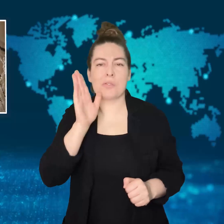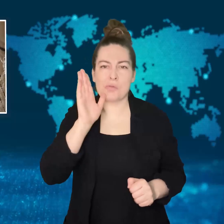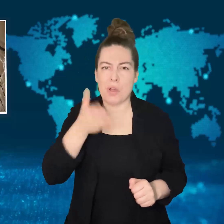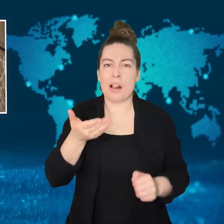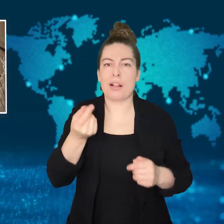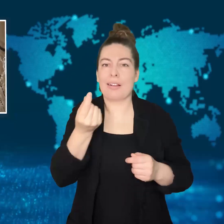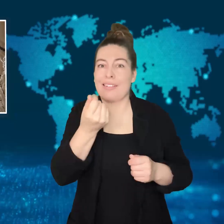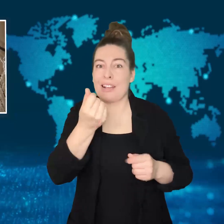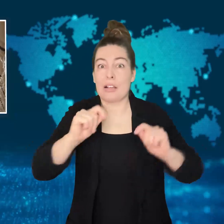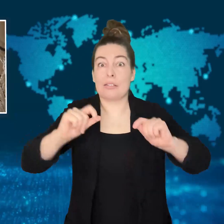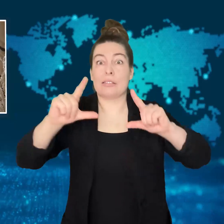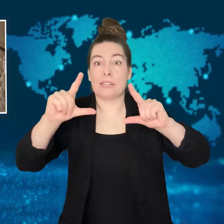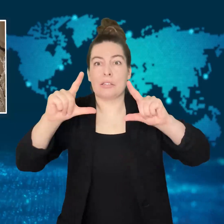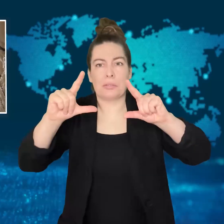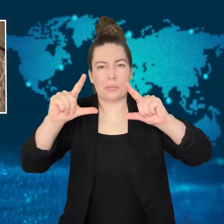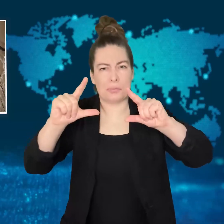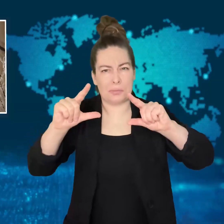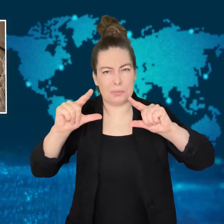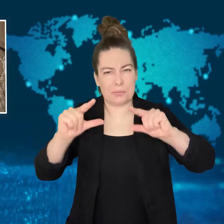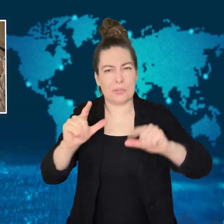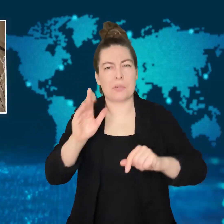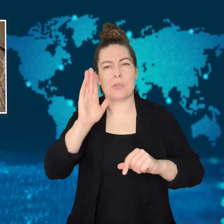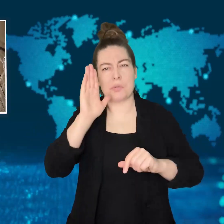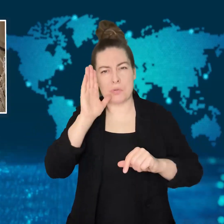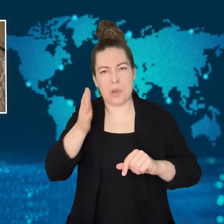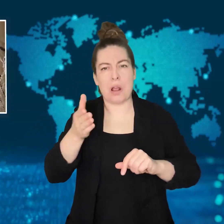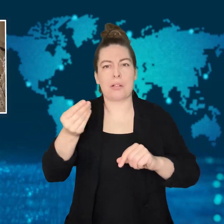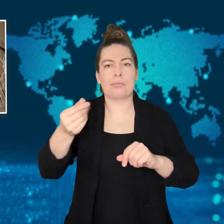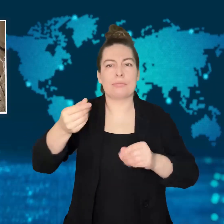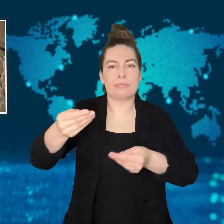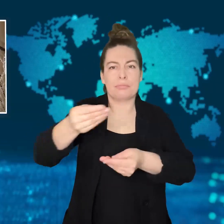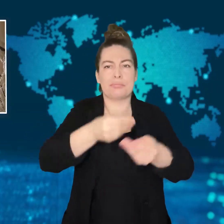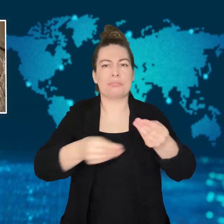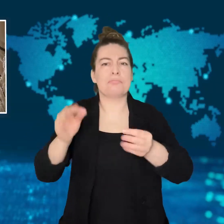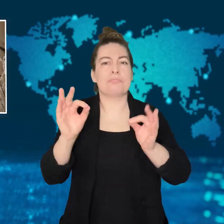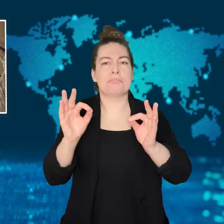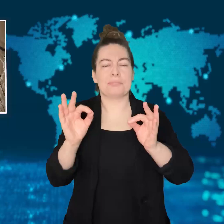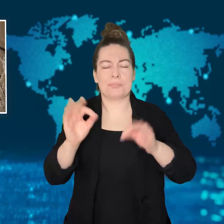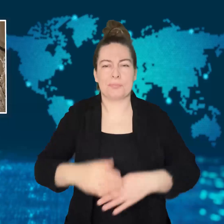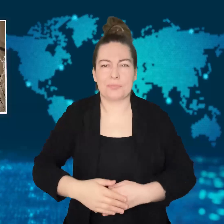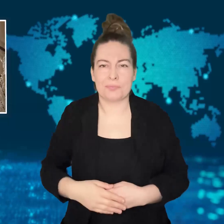rice were released and sold last month.